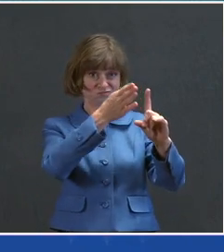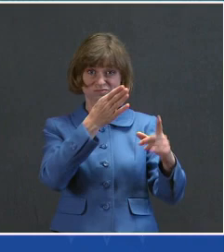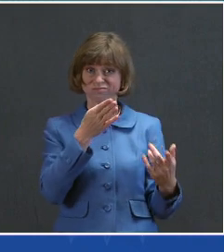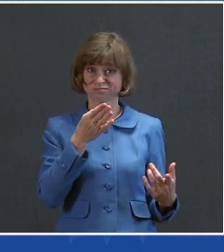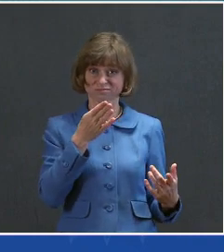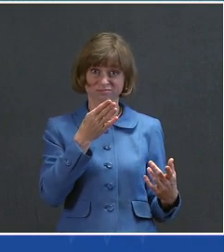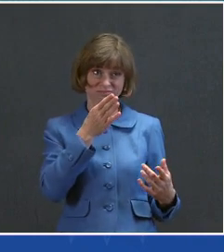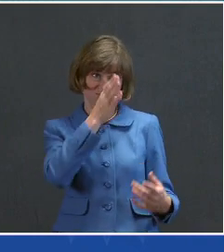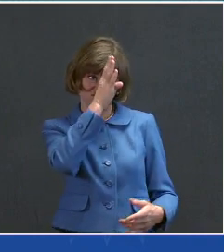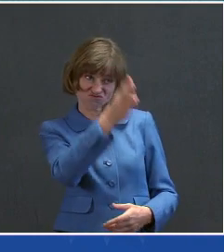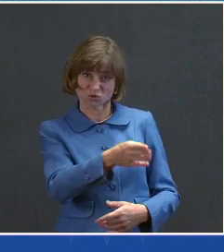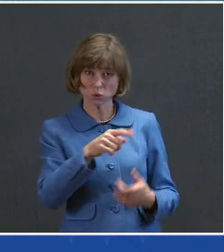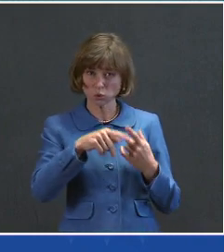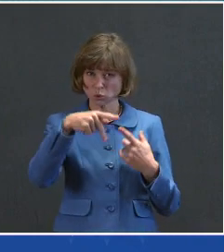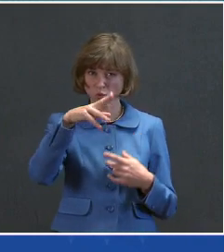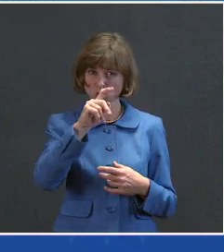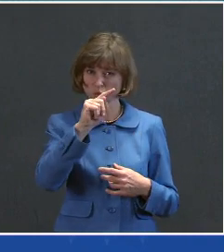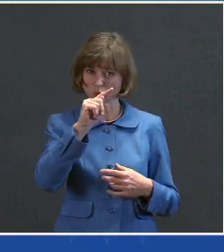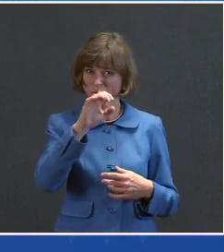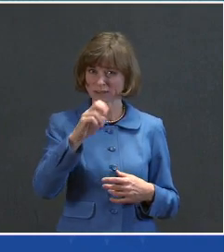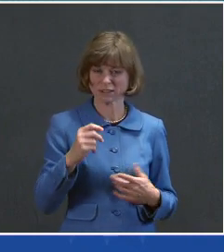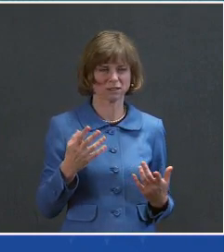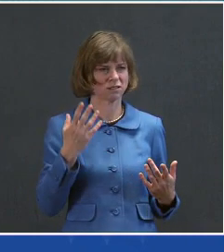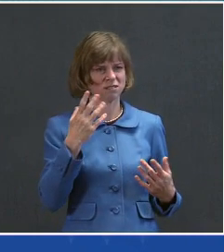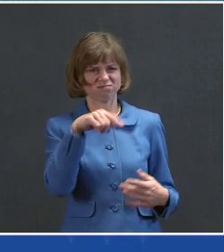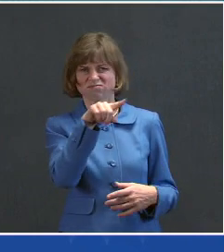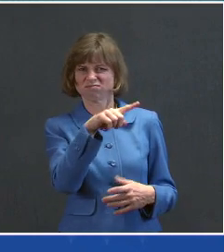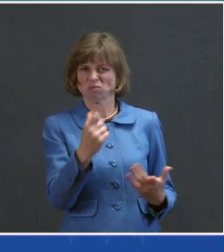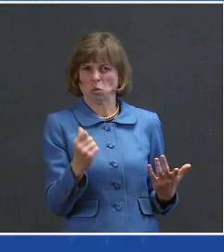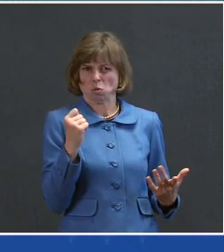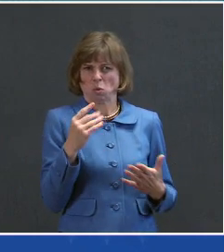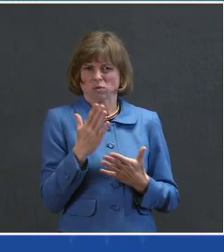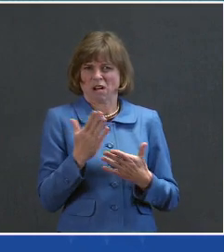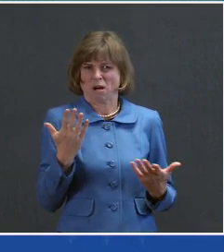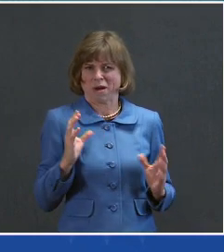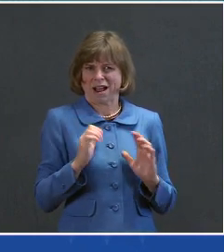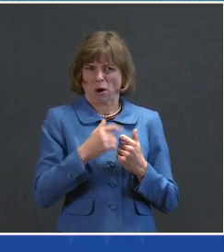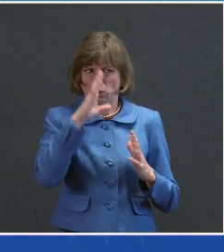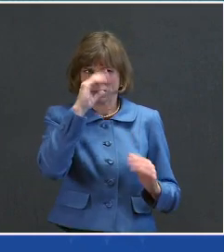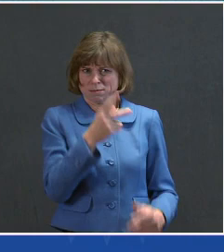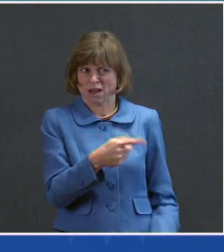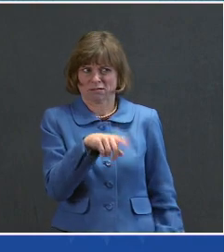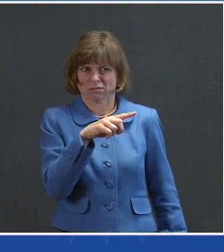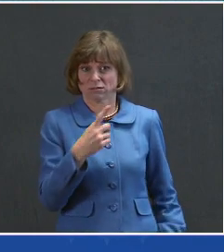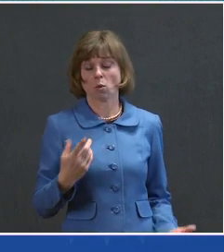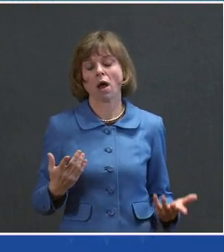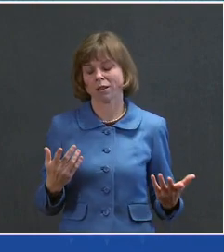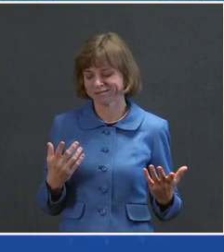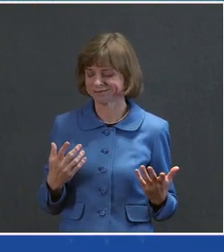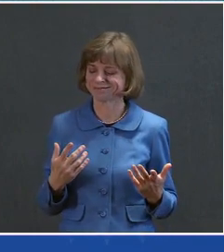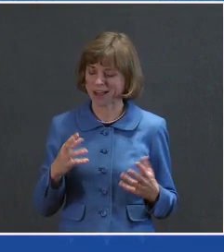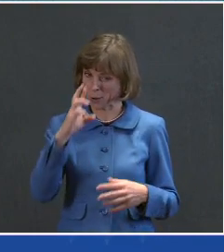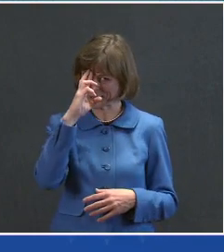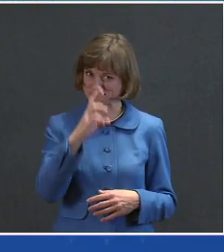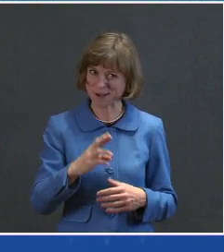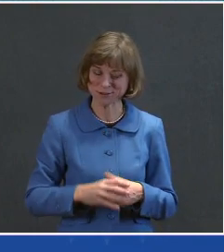why do you expect those leaders to stop this behavior? Ms. Psaki: Well, again, Peter, with all due respect, this -- these decisions were made